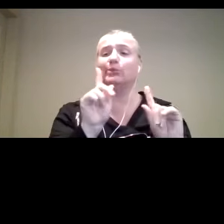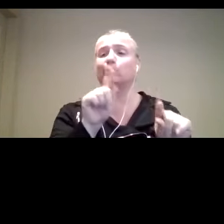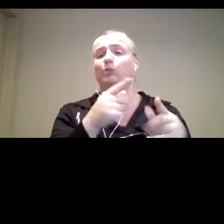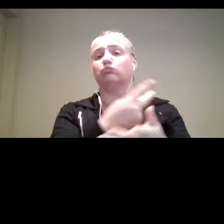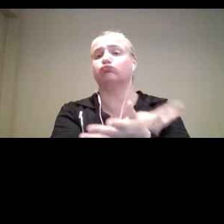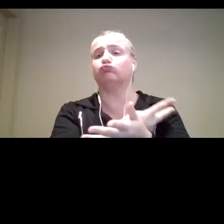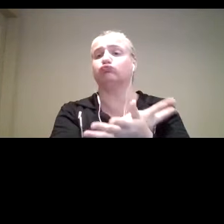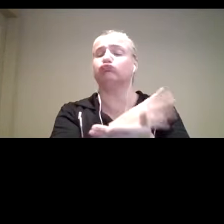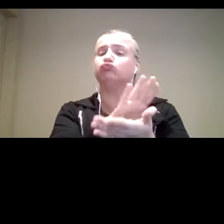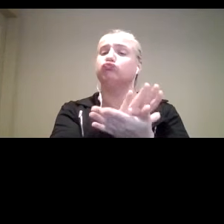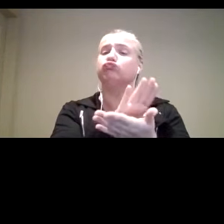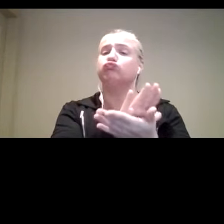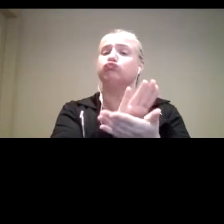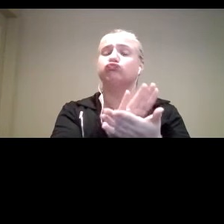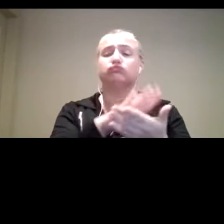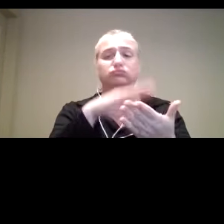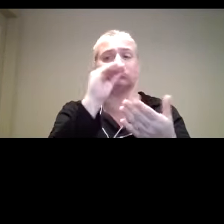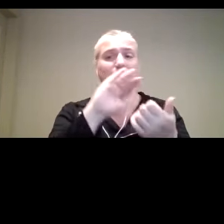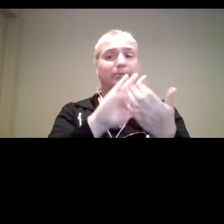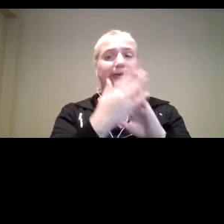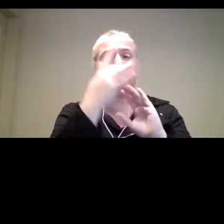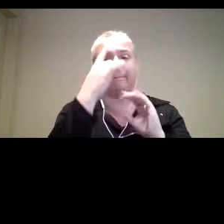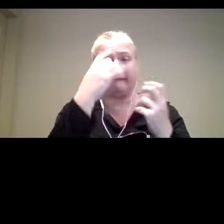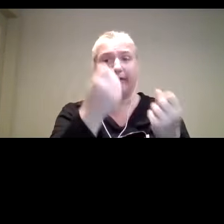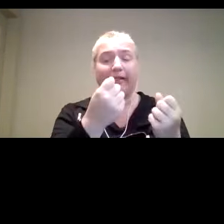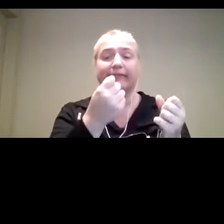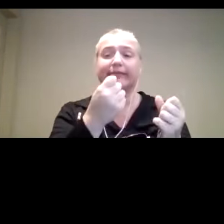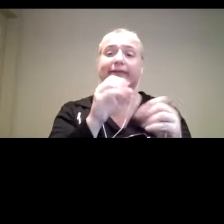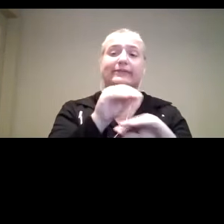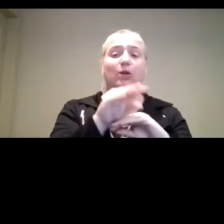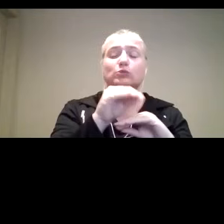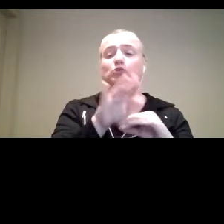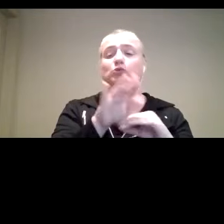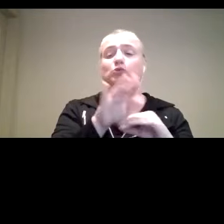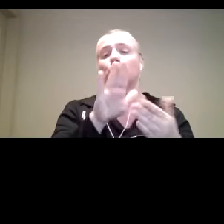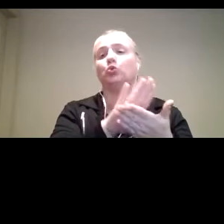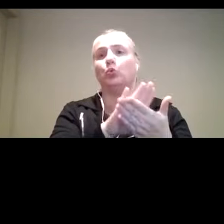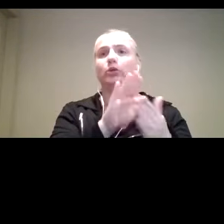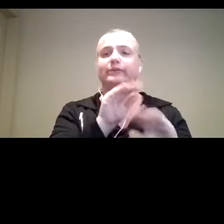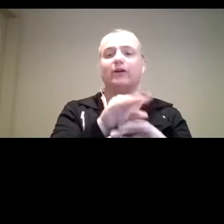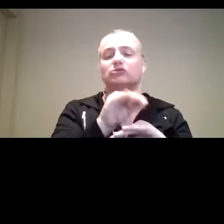and learn how to be a mental health counselor or a school psychologist or a social worker,